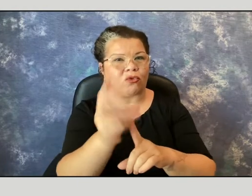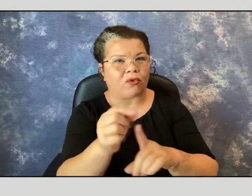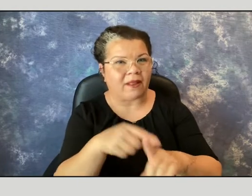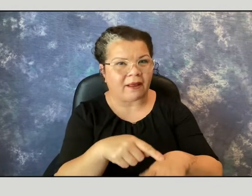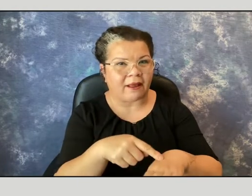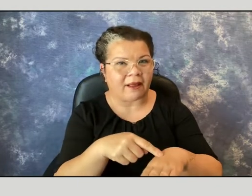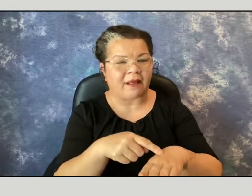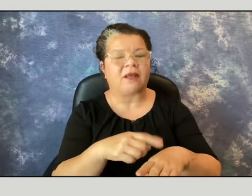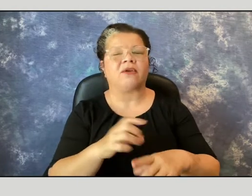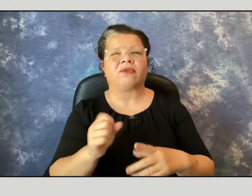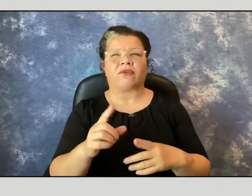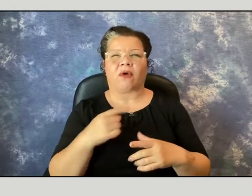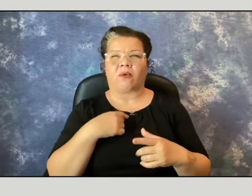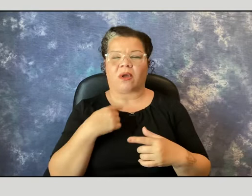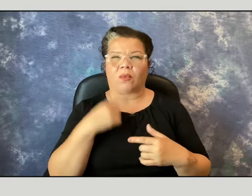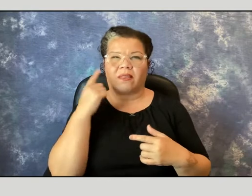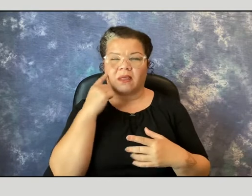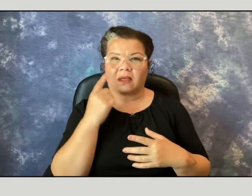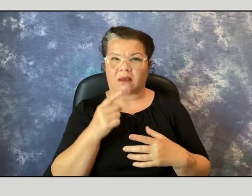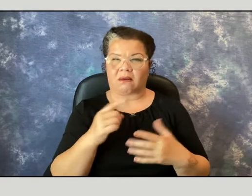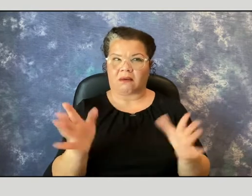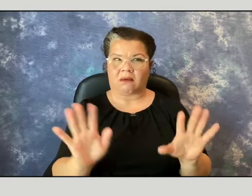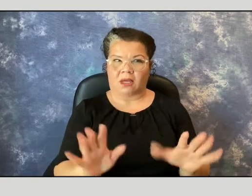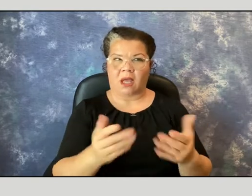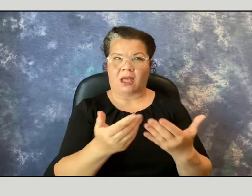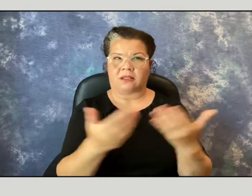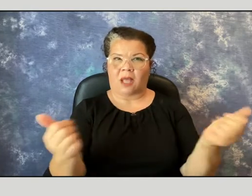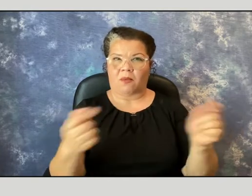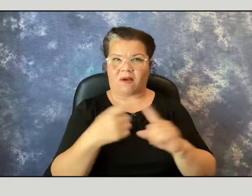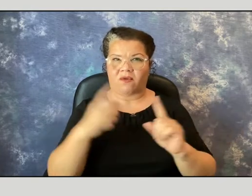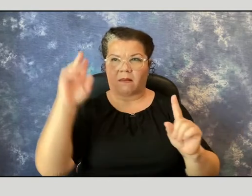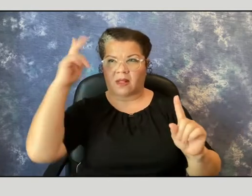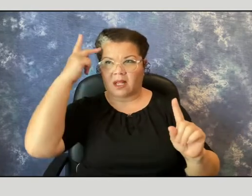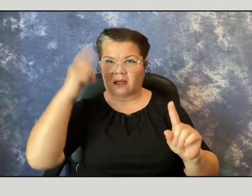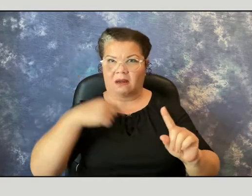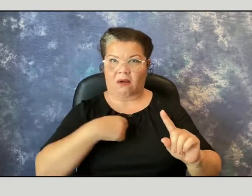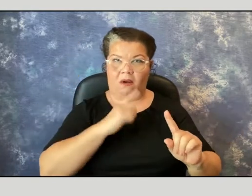okay, aside from these questions of politically are we a colony, are we a territory,